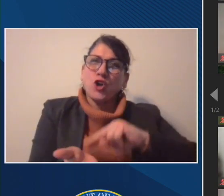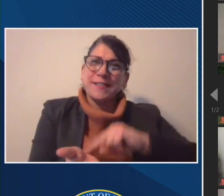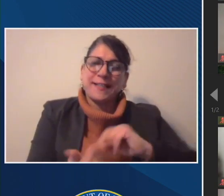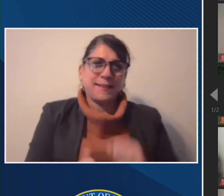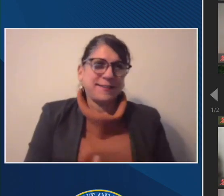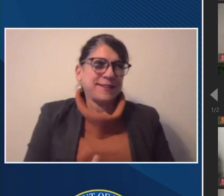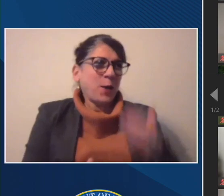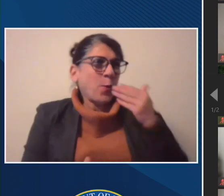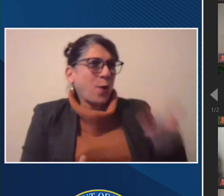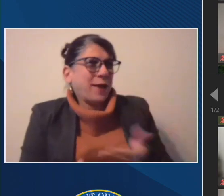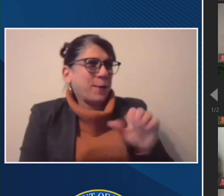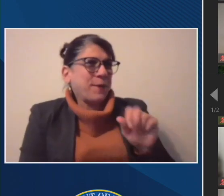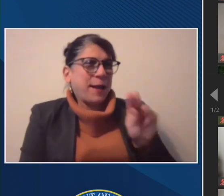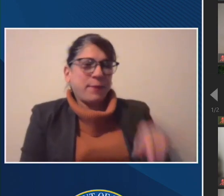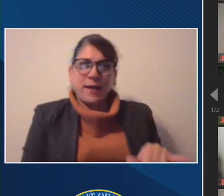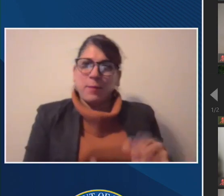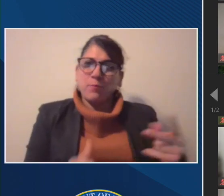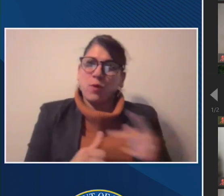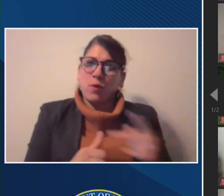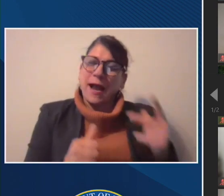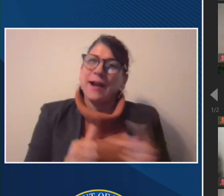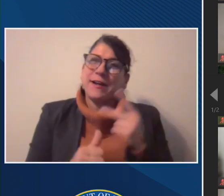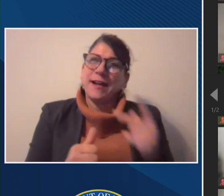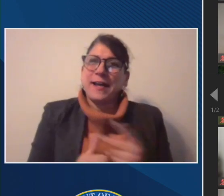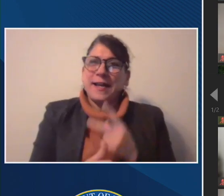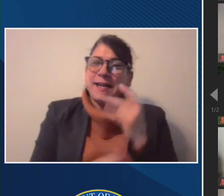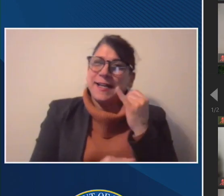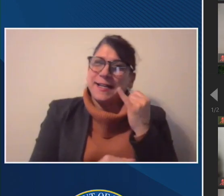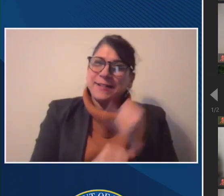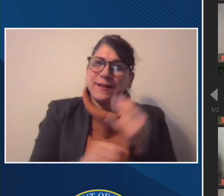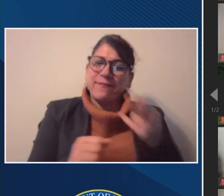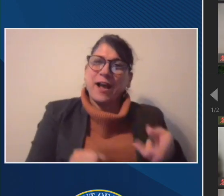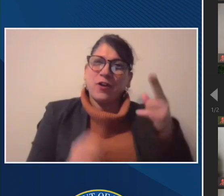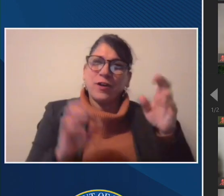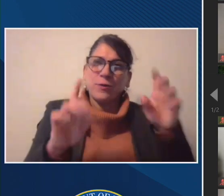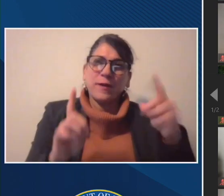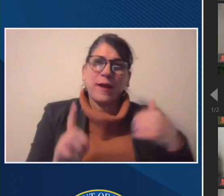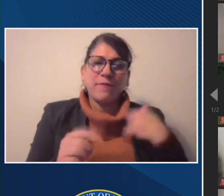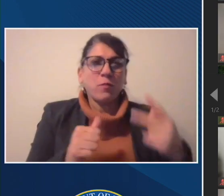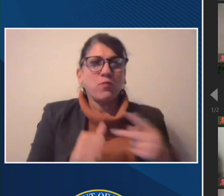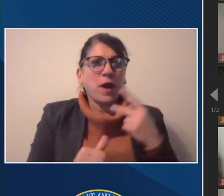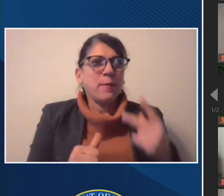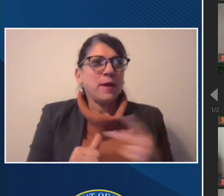Proprietary institutions of higher education. We have primary Jillian Klein.